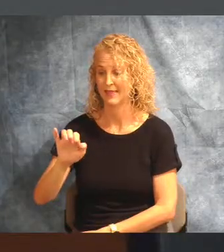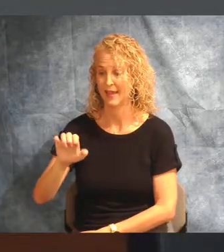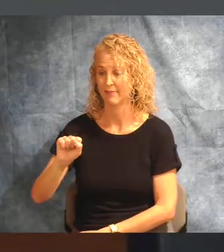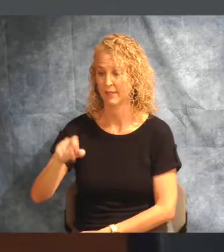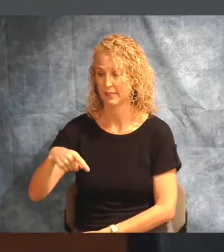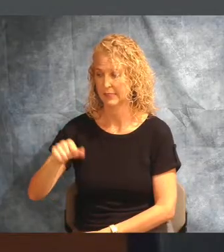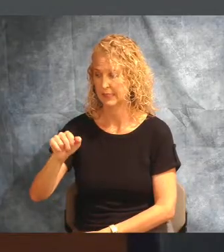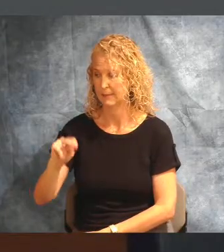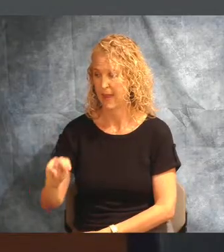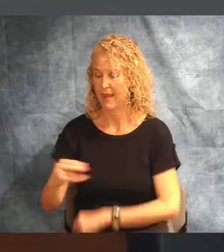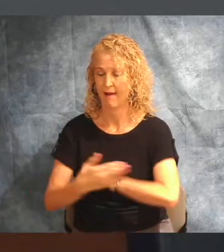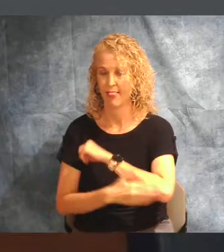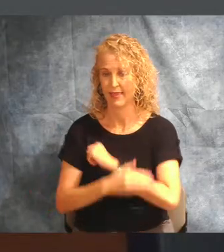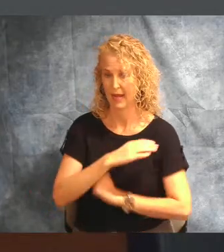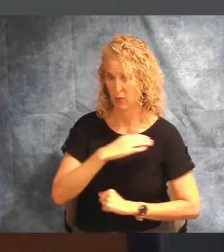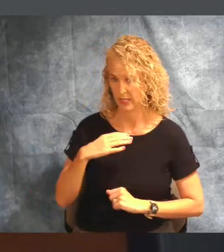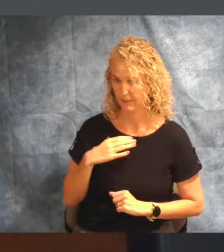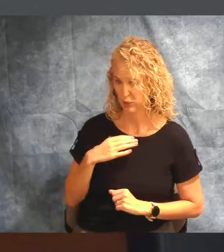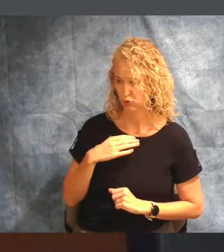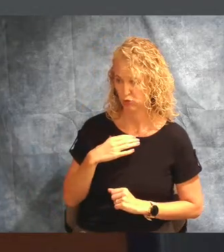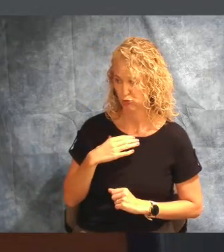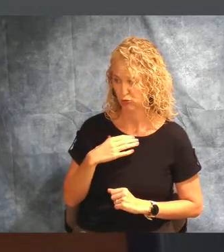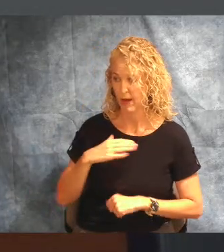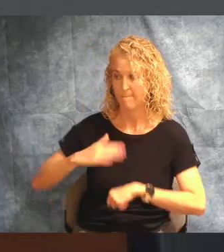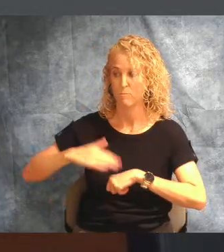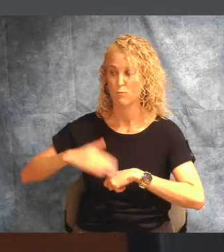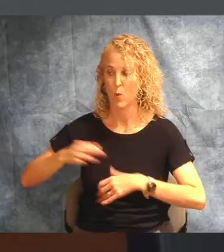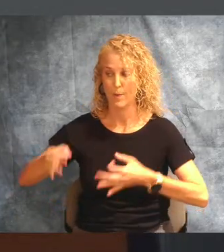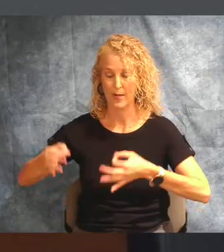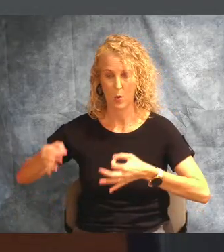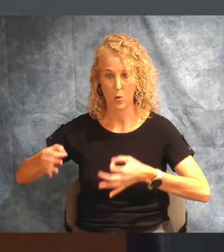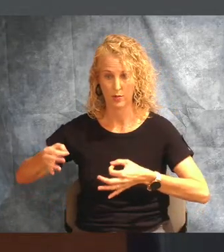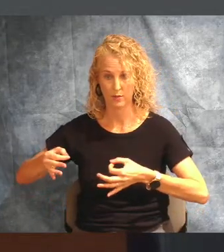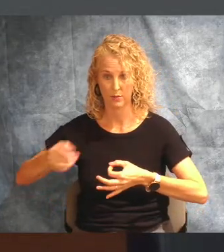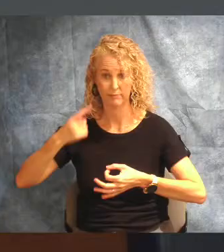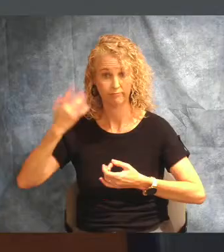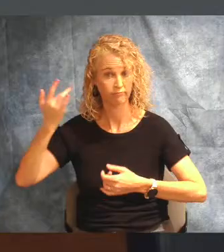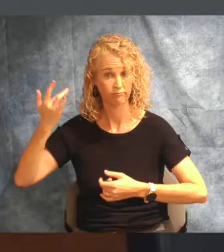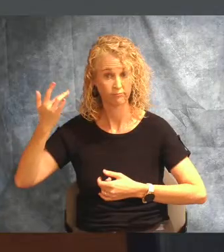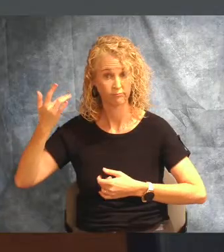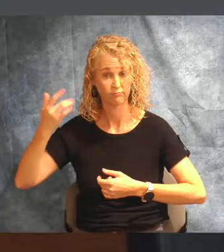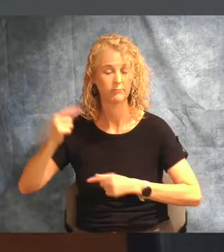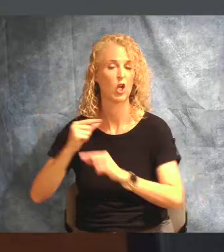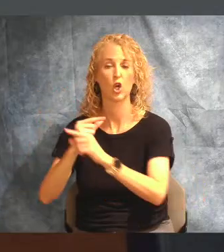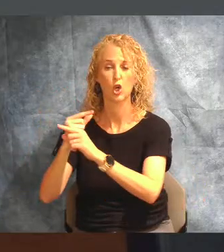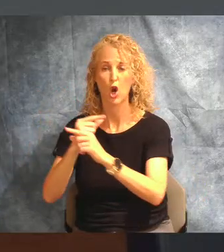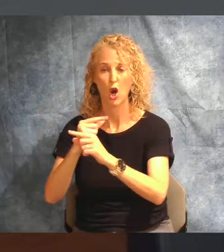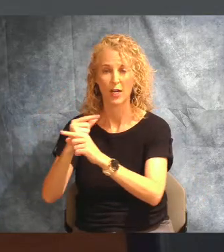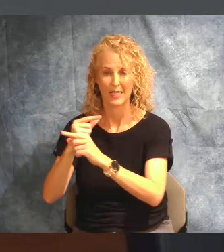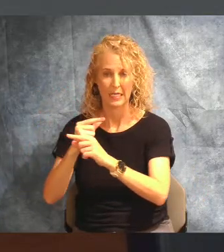County Commissioners and Probate Court for the county's guardianship collaborative